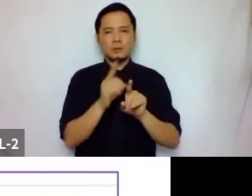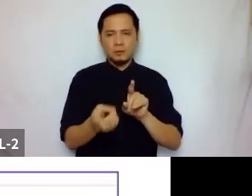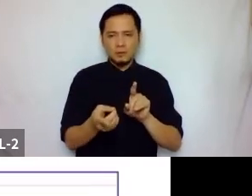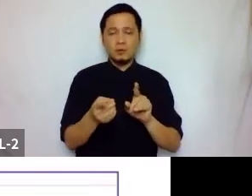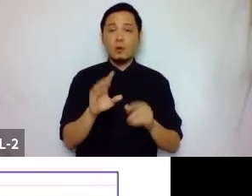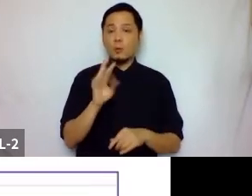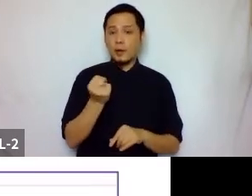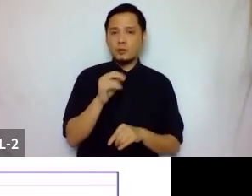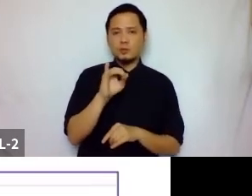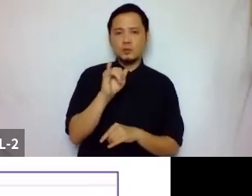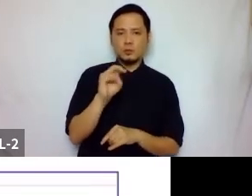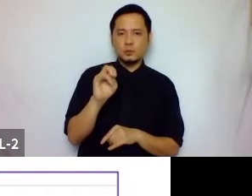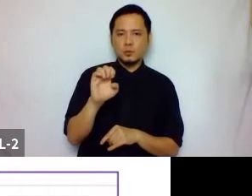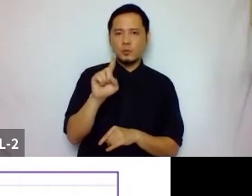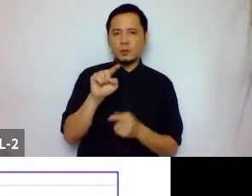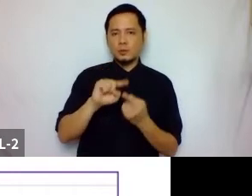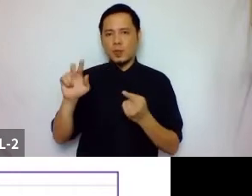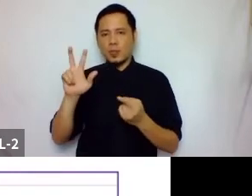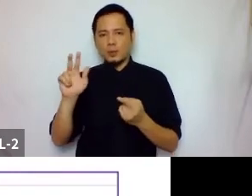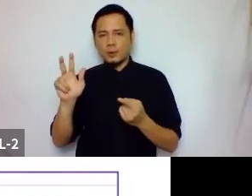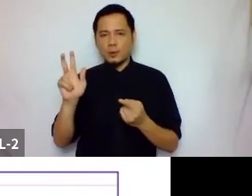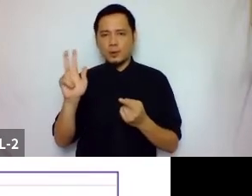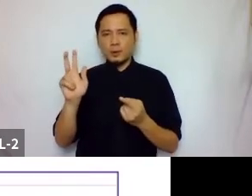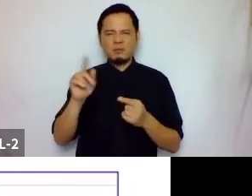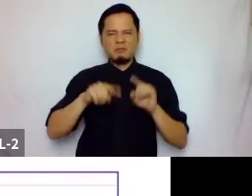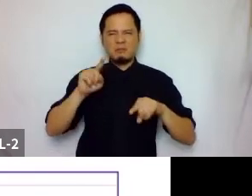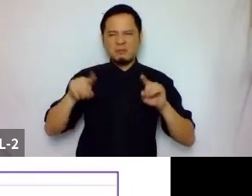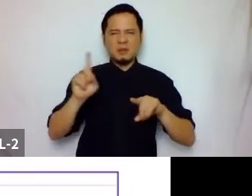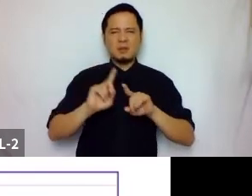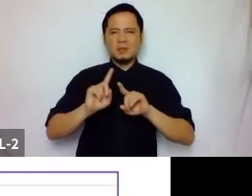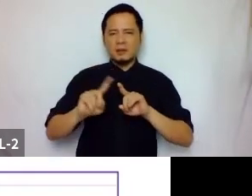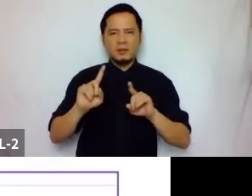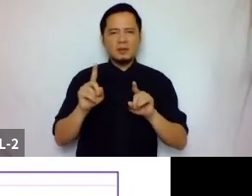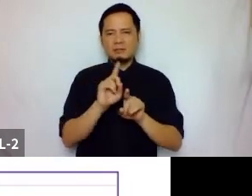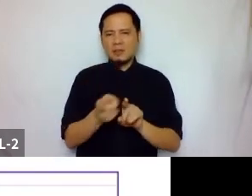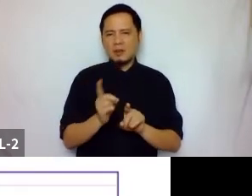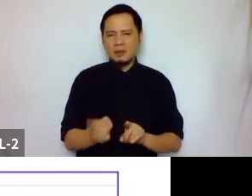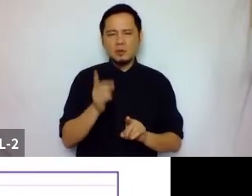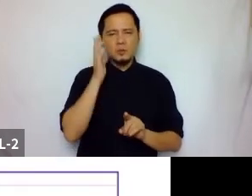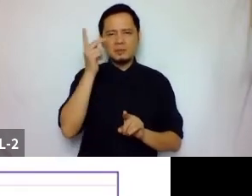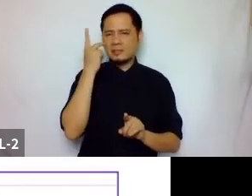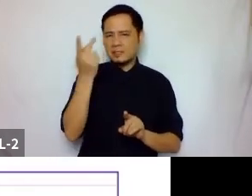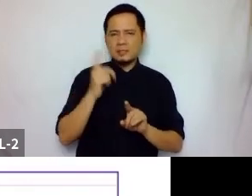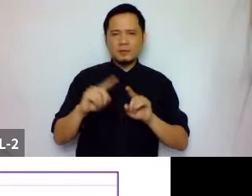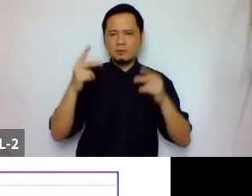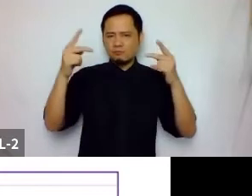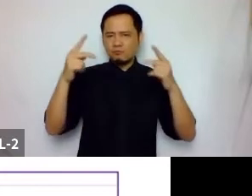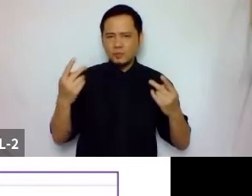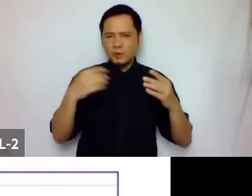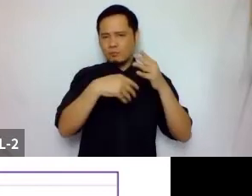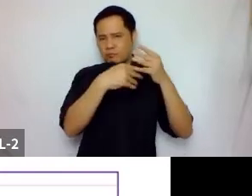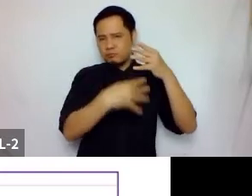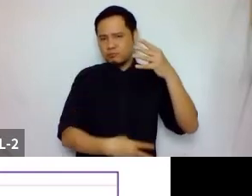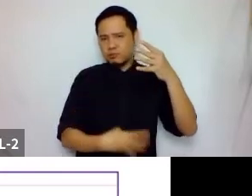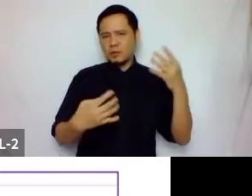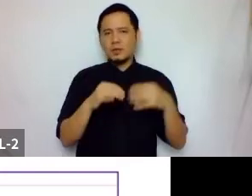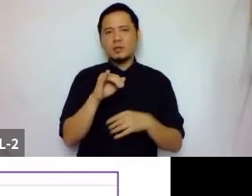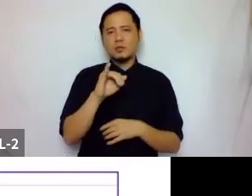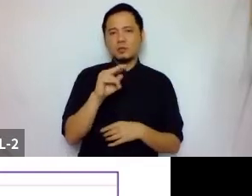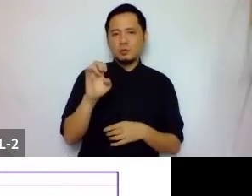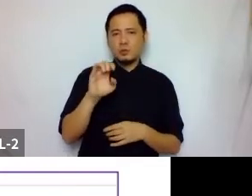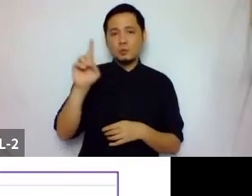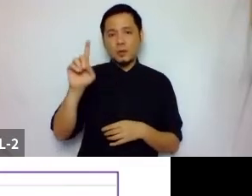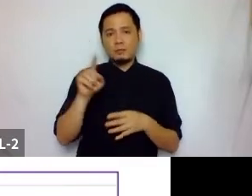The discounts of each restaurant differ, you can see that on our website ingat-angat.com by June 1 so you will know the discount offers.